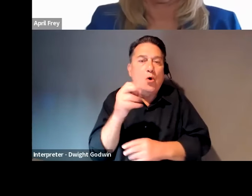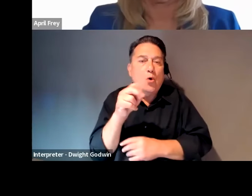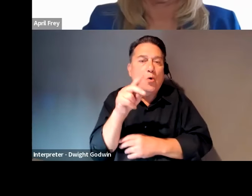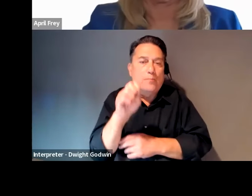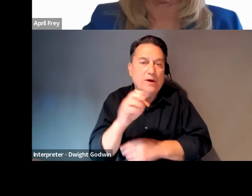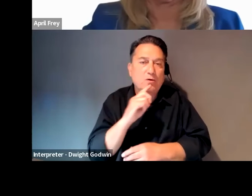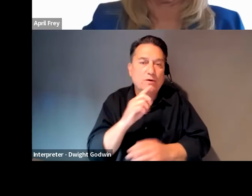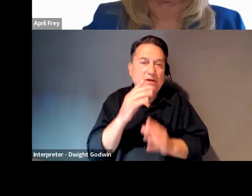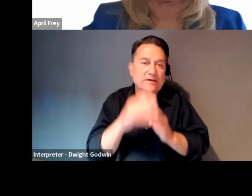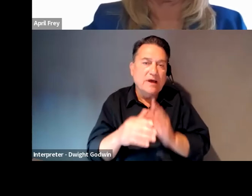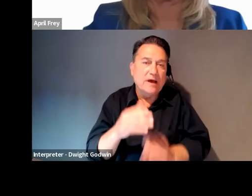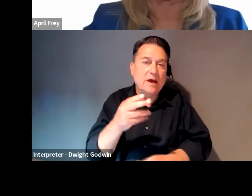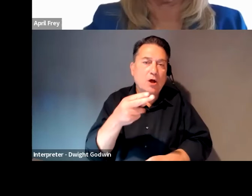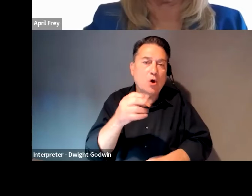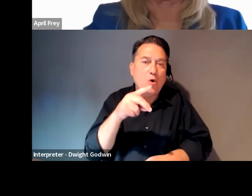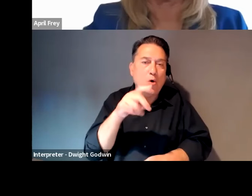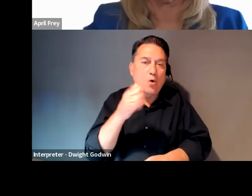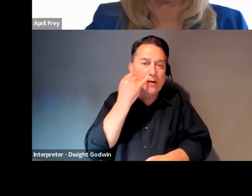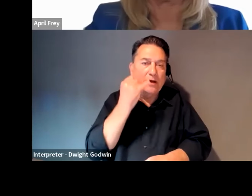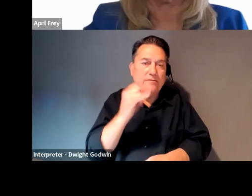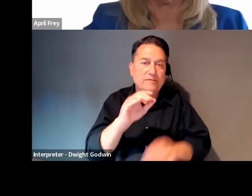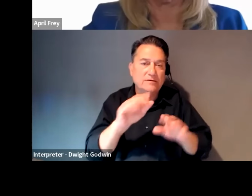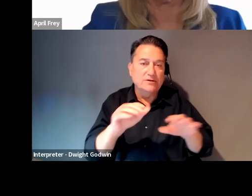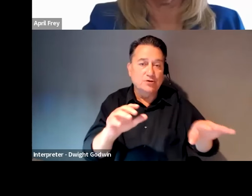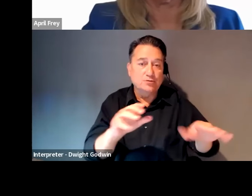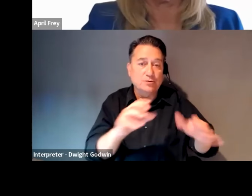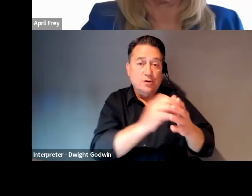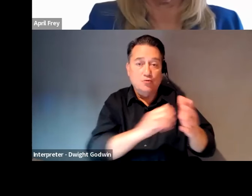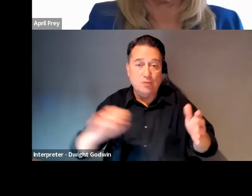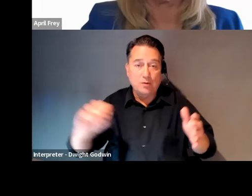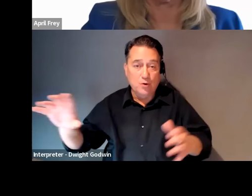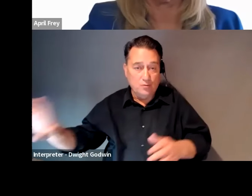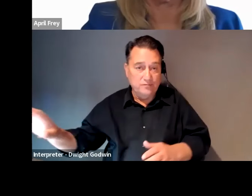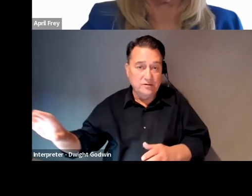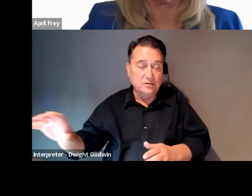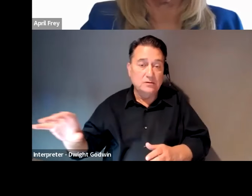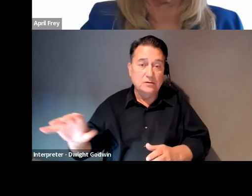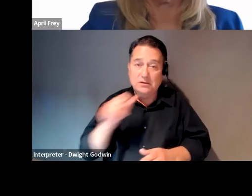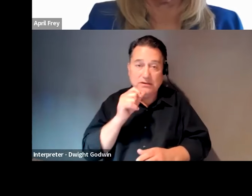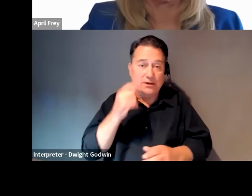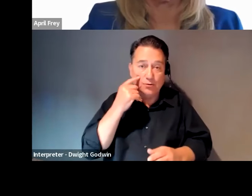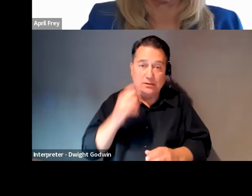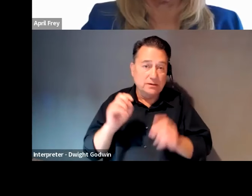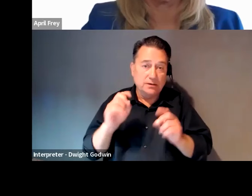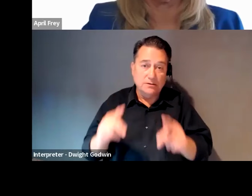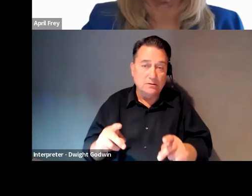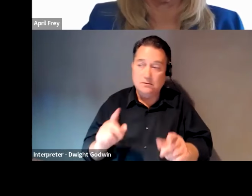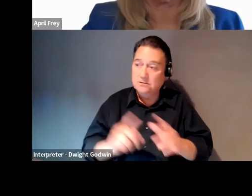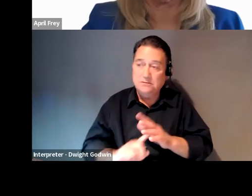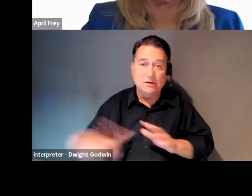If child is removed and they don't think there's a chance, then they're gone. So where do they get the hope?